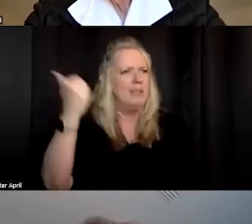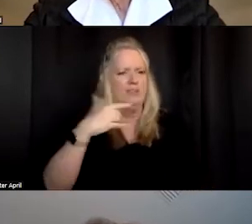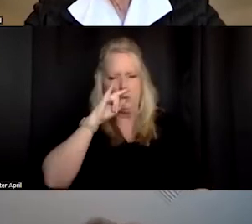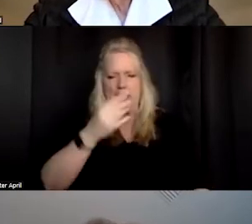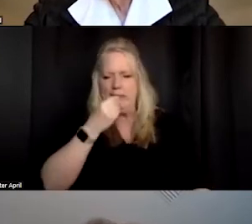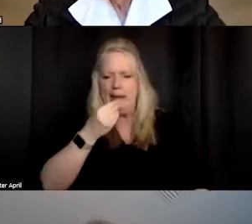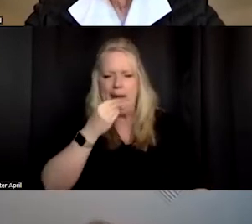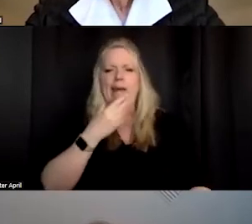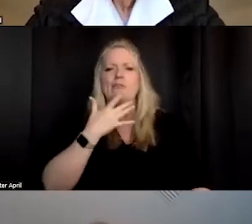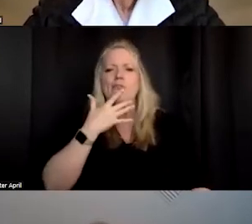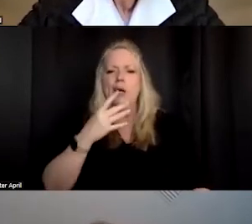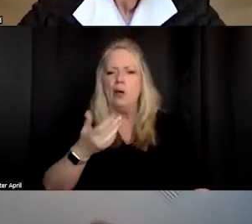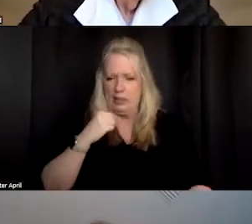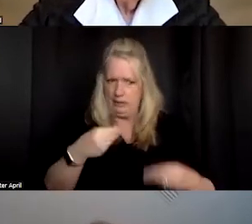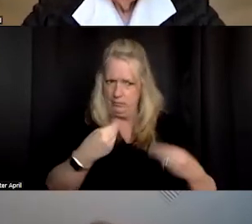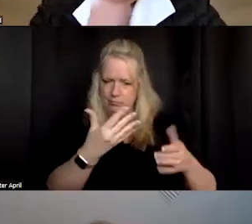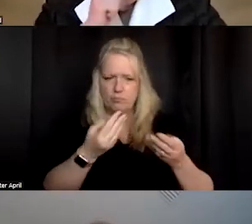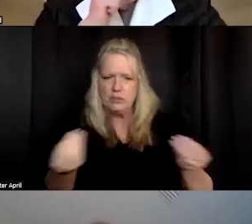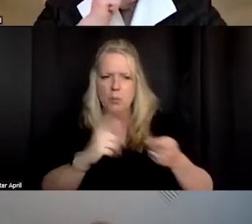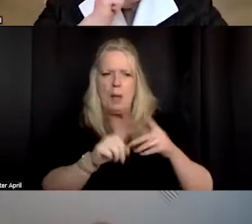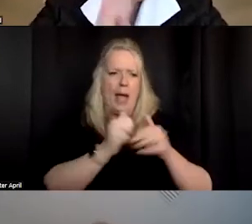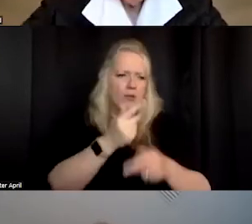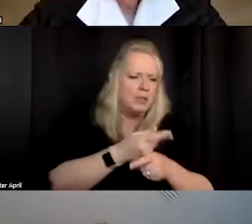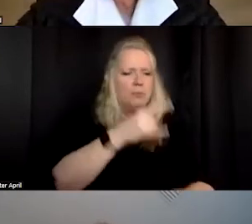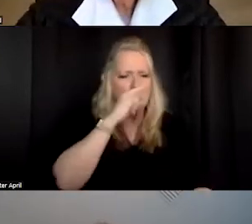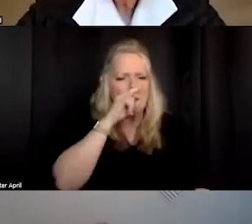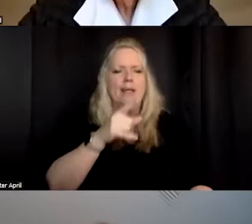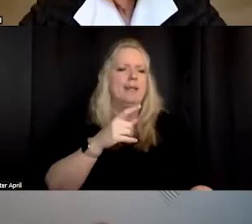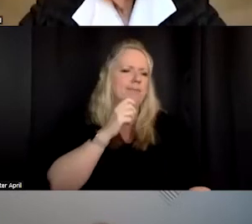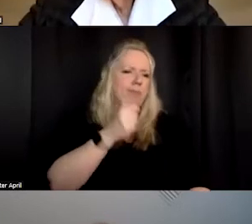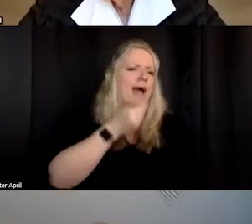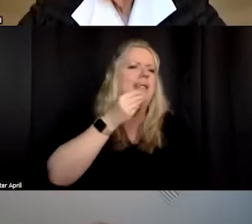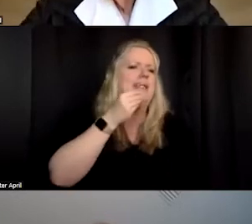SEND YOU MATERIAL ABOUT HOW TO KEEP YOUR KID FROM EATING, EATING SOMETHING THAT IS MORE DANGEROUS.